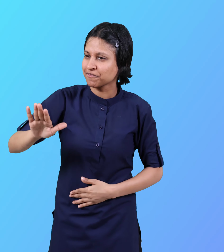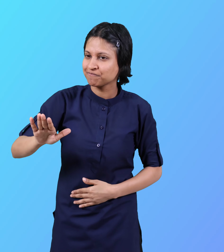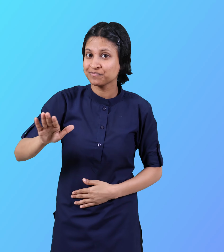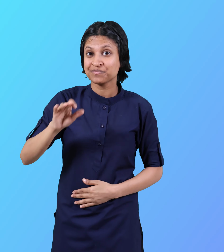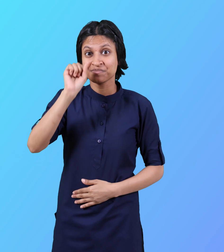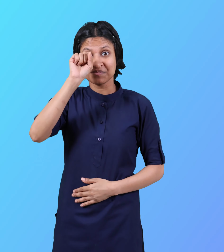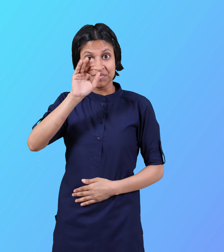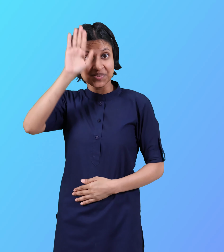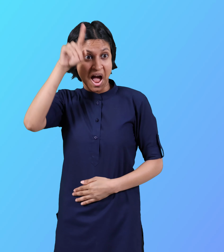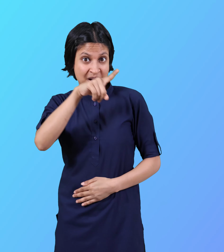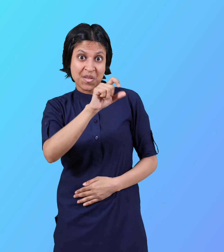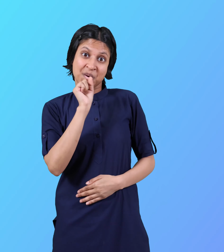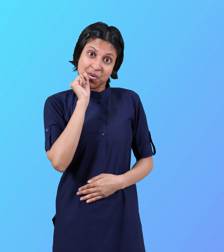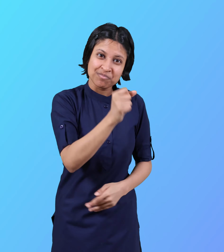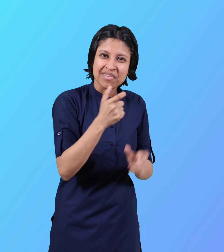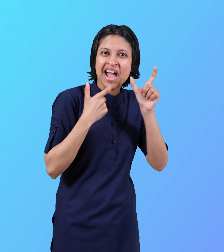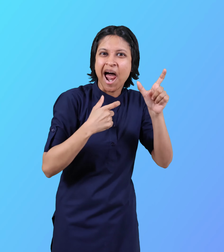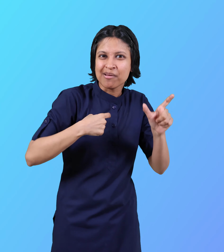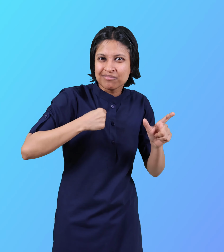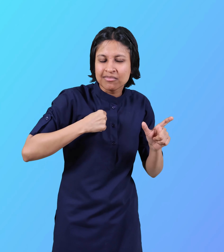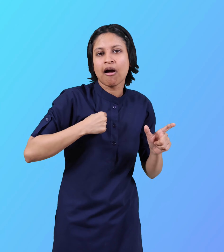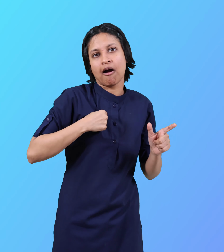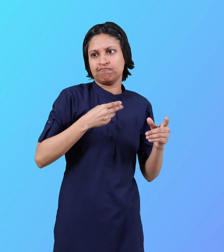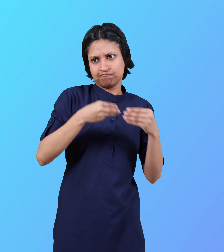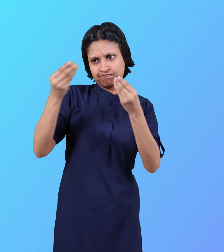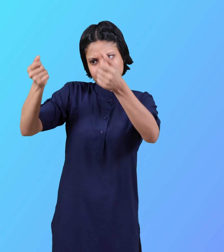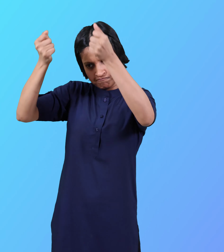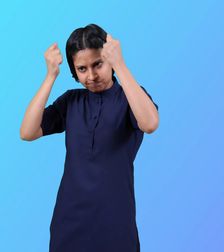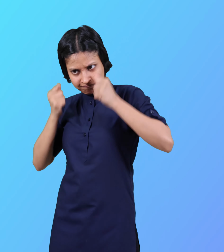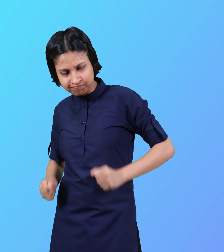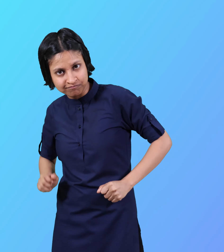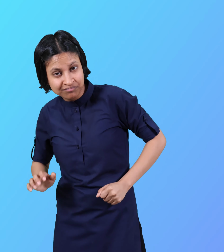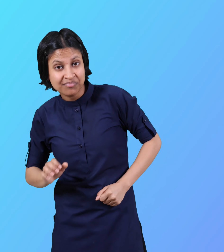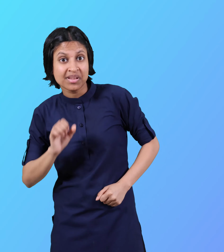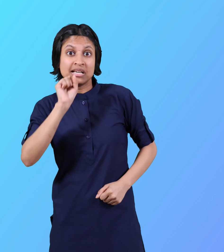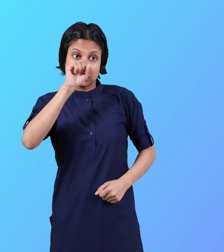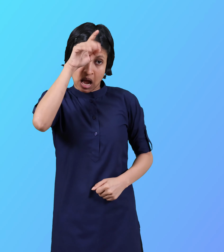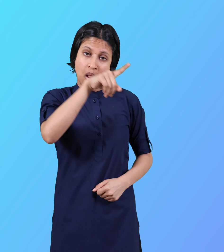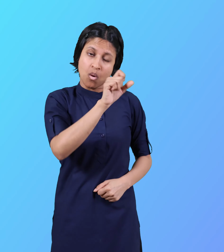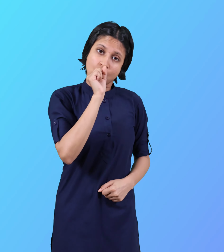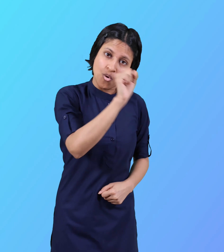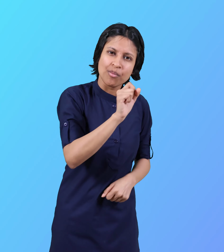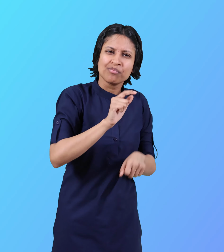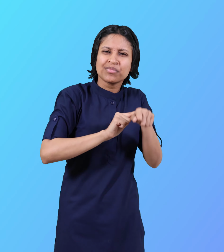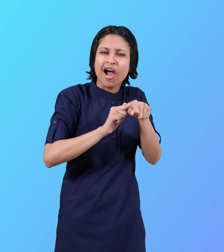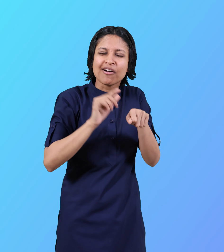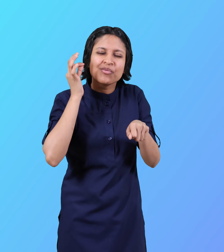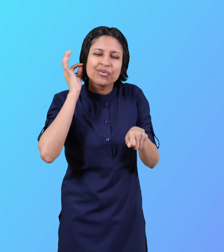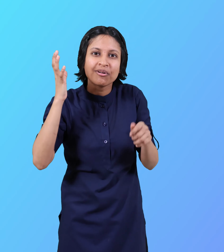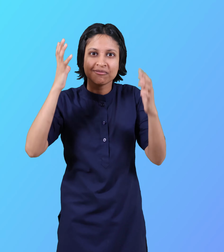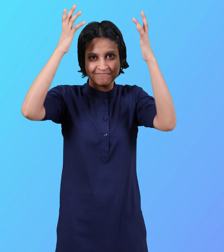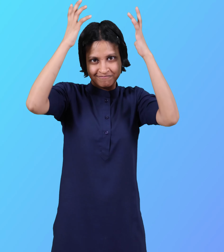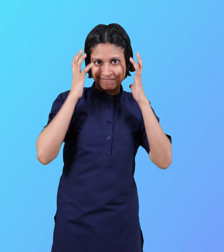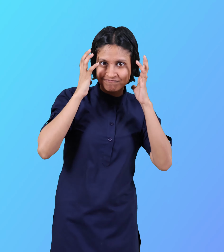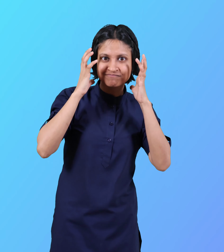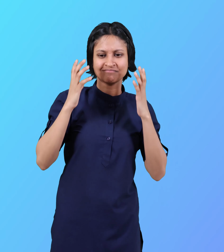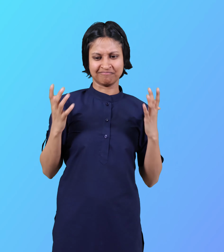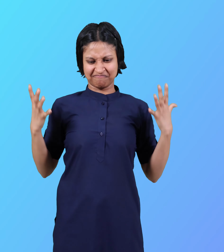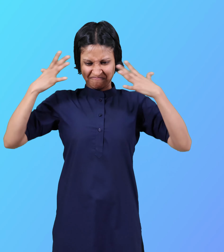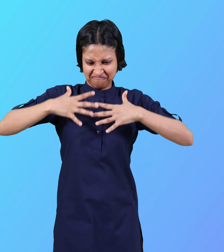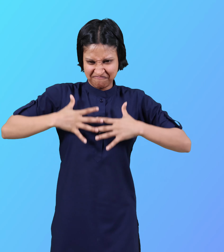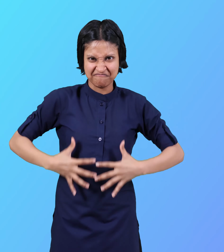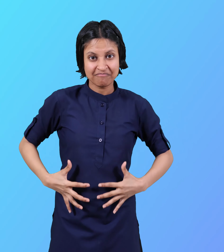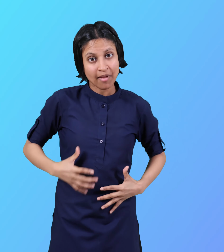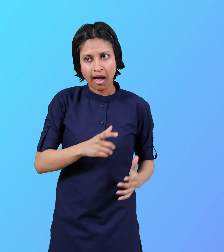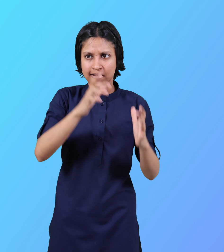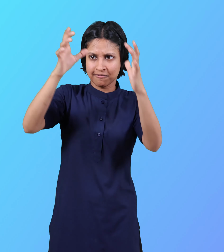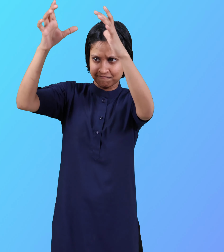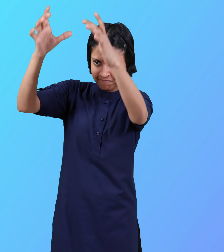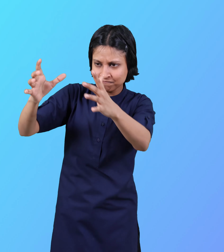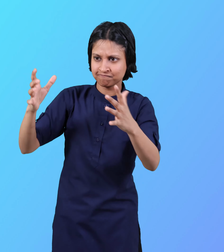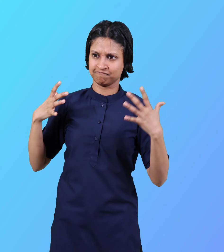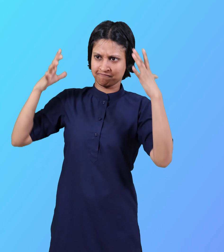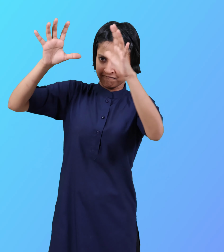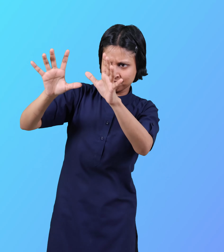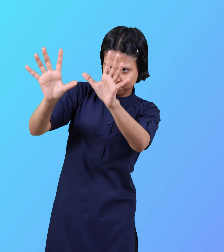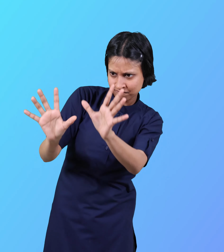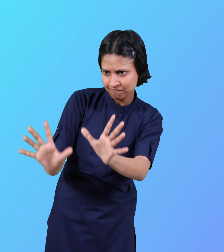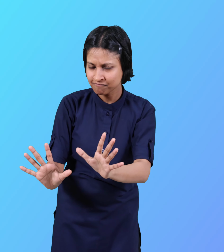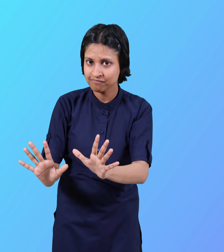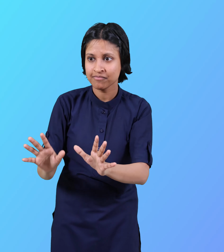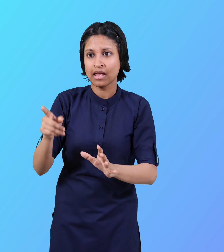Saul put his own clothes on David. He put a bronze helmet on David’s head and armour on his body.